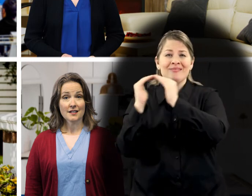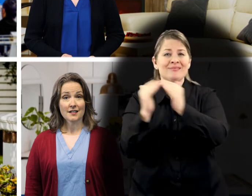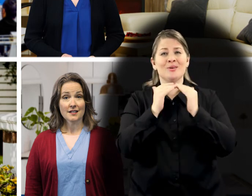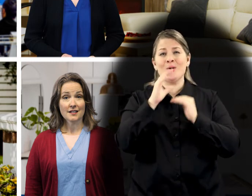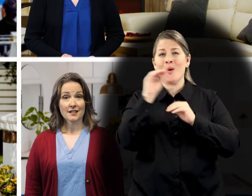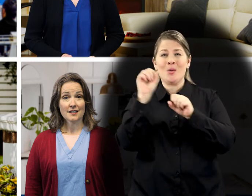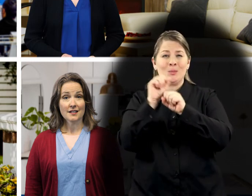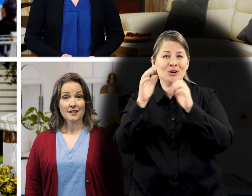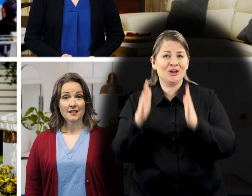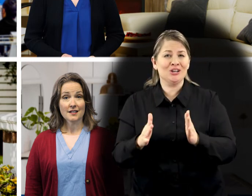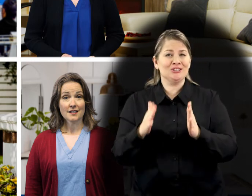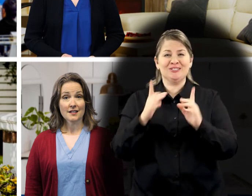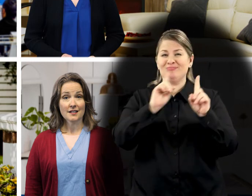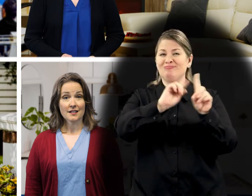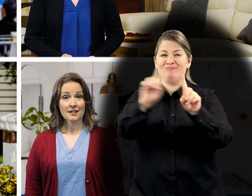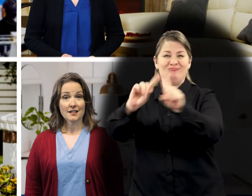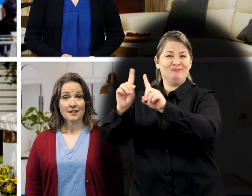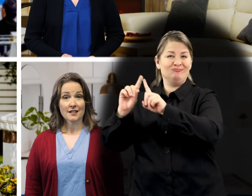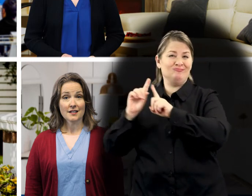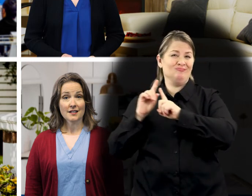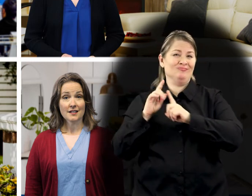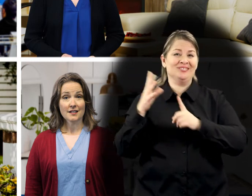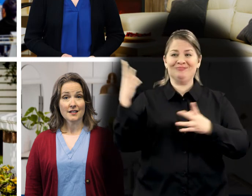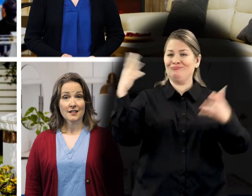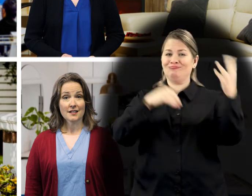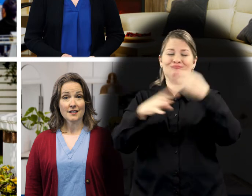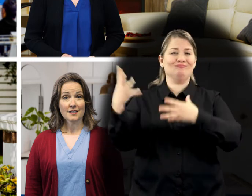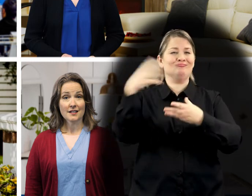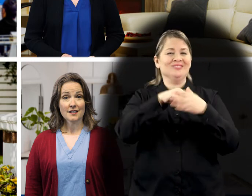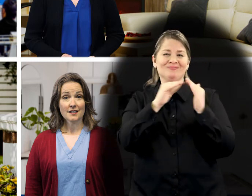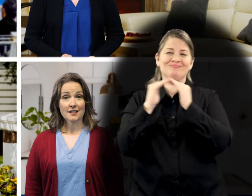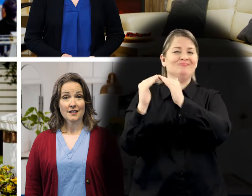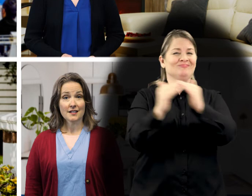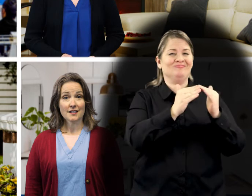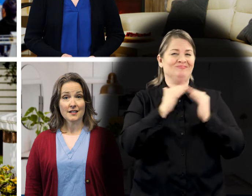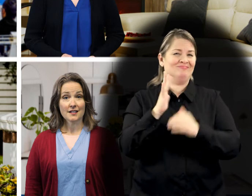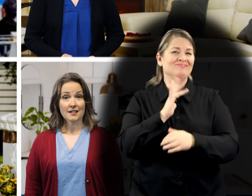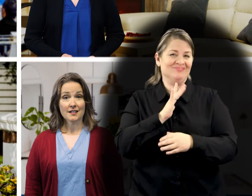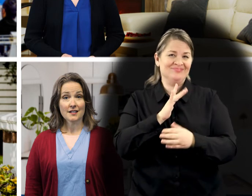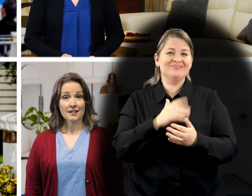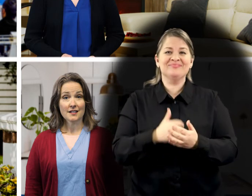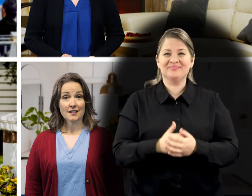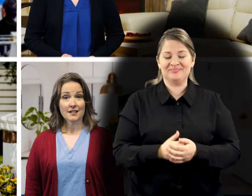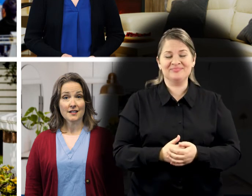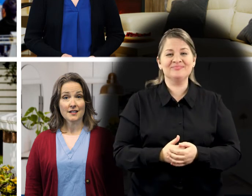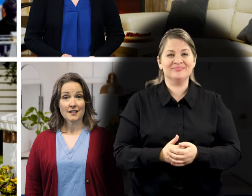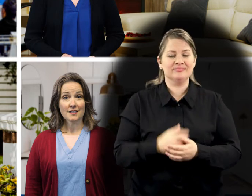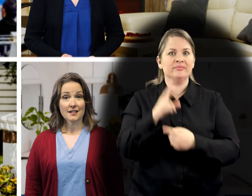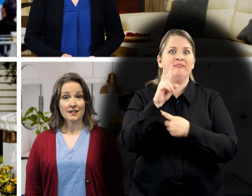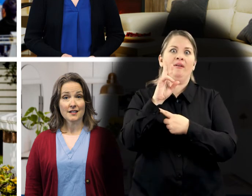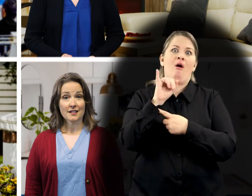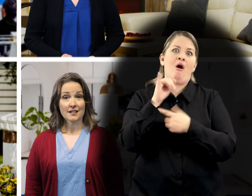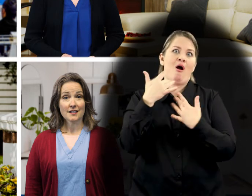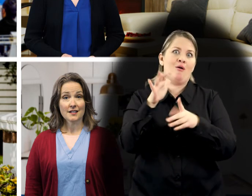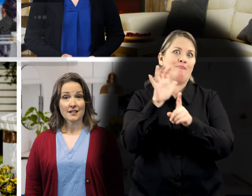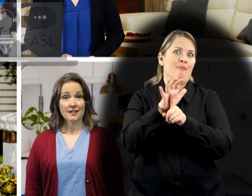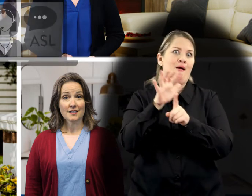colleagues, customers, clients and constituents.